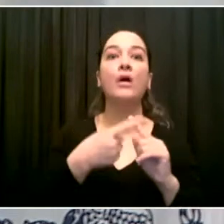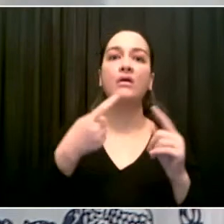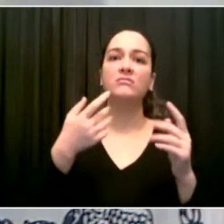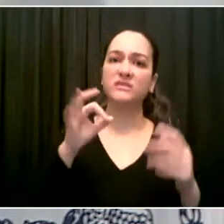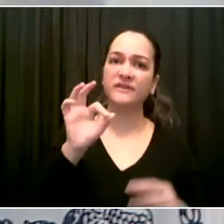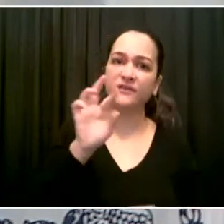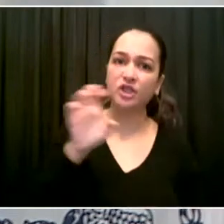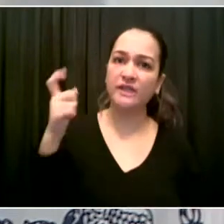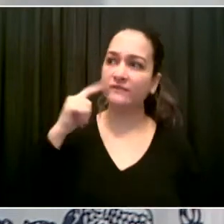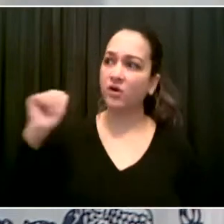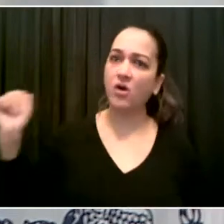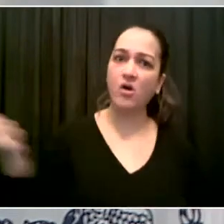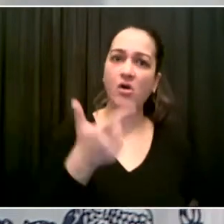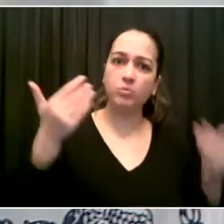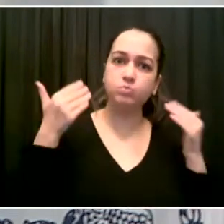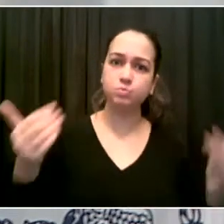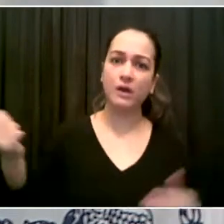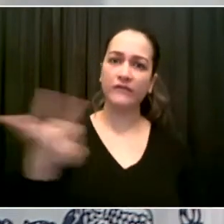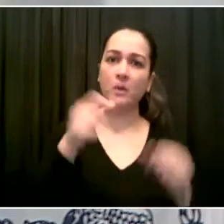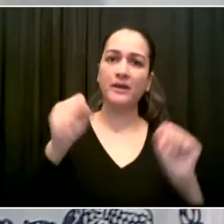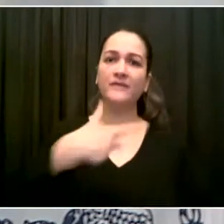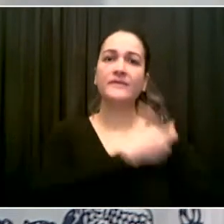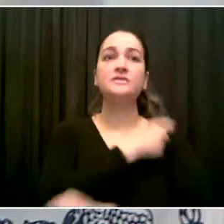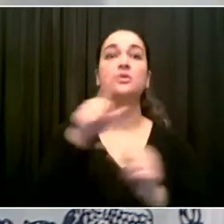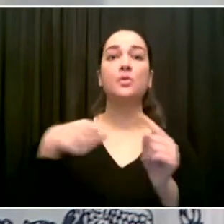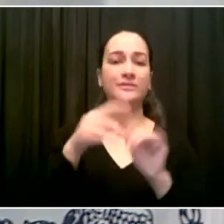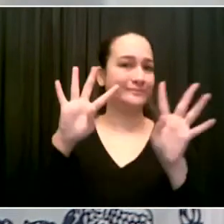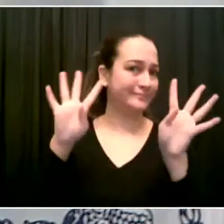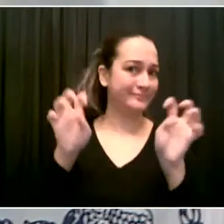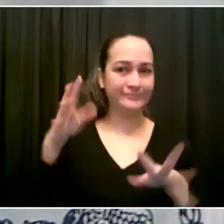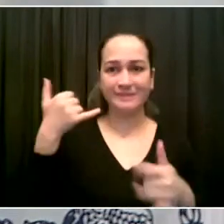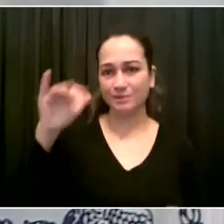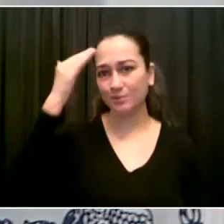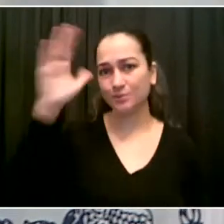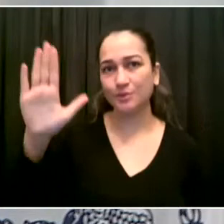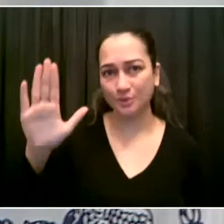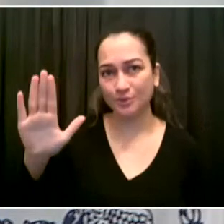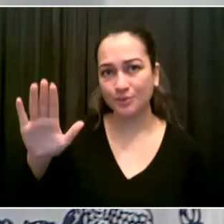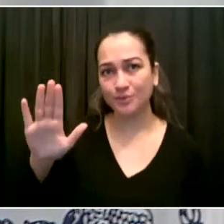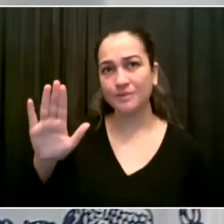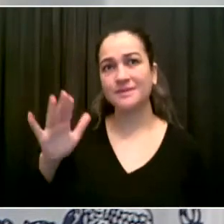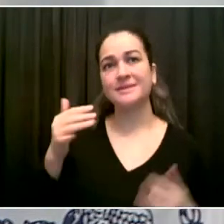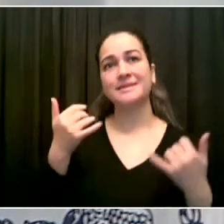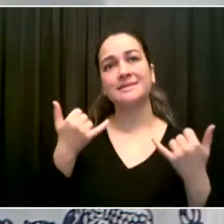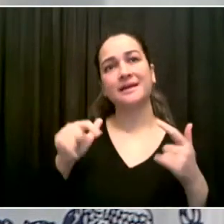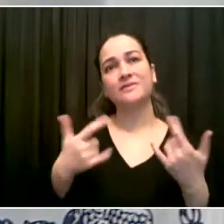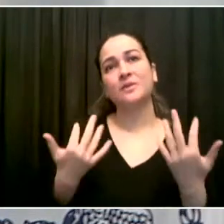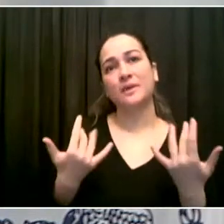JOE BIDEN IS RIGHT I THINK MAY 1 IS A RIGHT TIME TO DO THAT SO WE CAN REALLY FOFOUSC AS MUCH ENERGY ON PEOPLE IN GREATEST